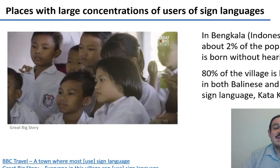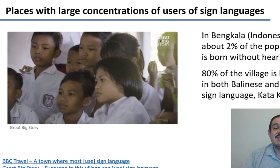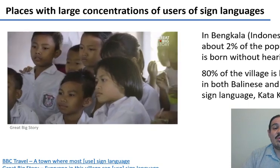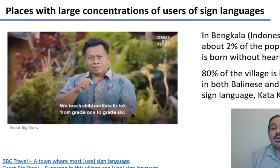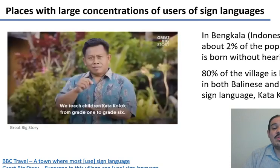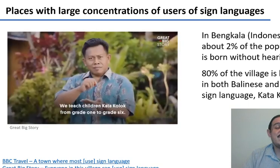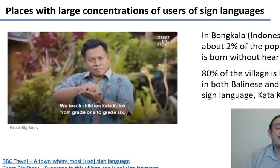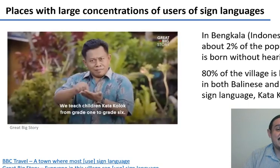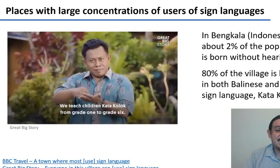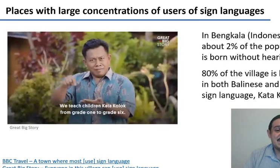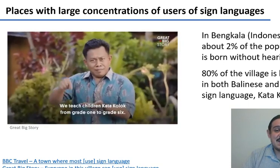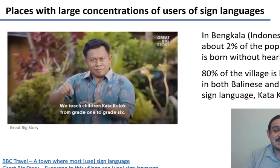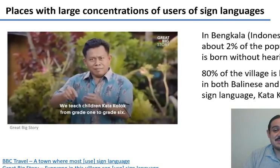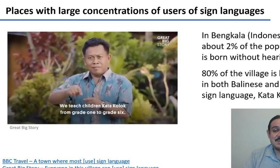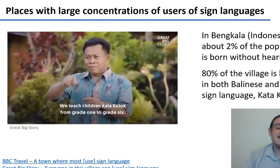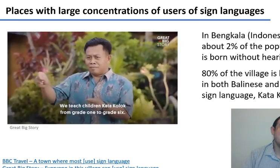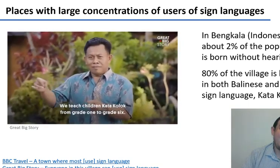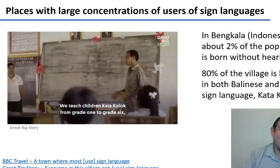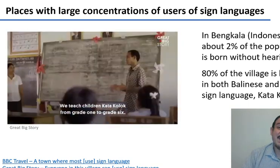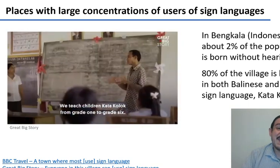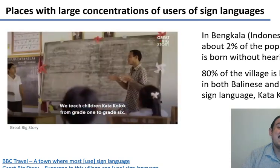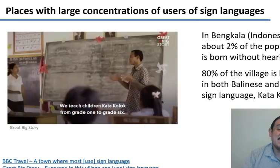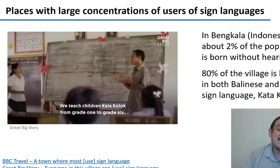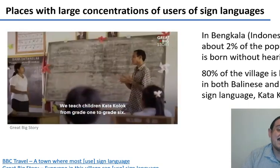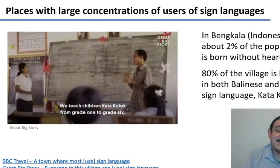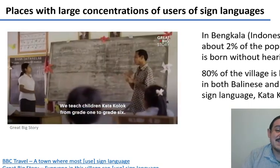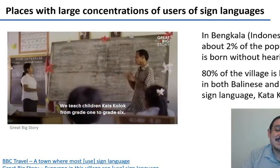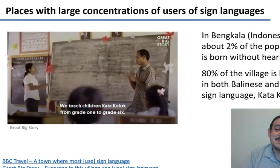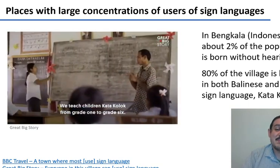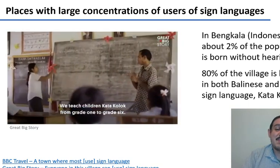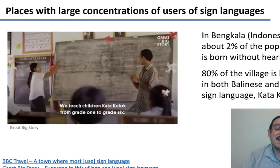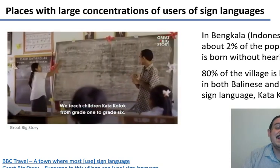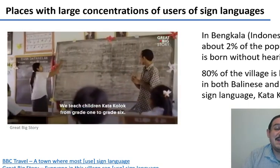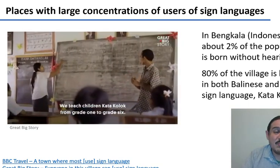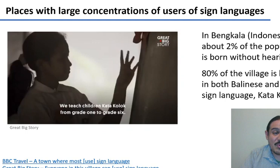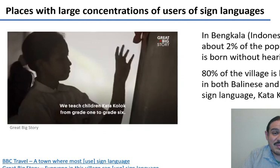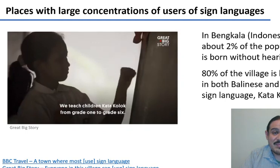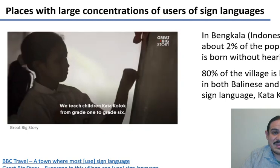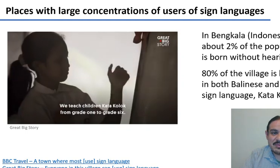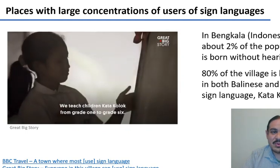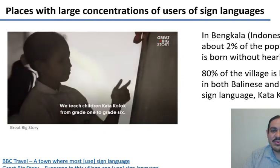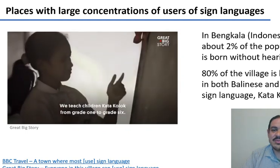and the sign language which is Katak Kolok and as you can see the language is